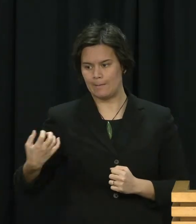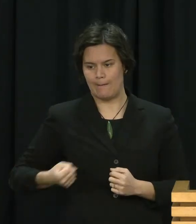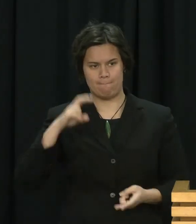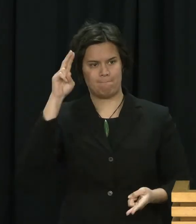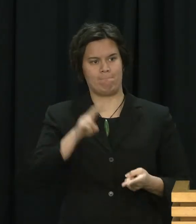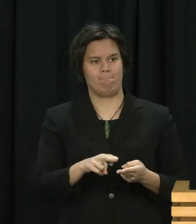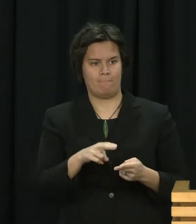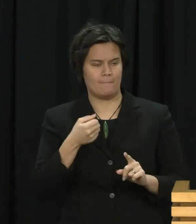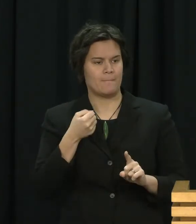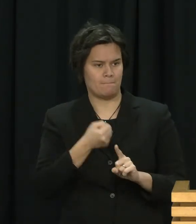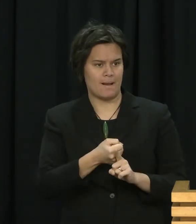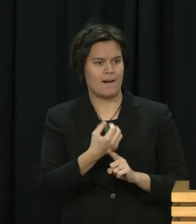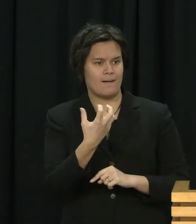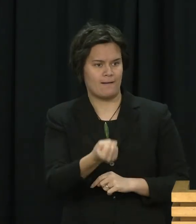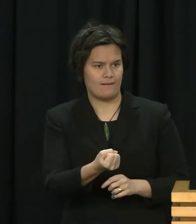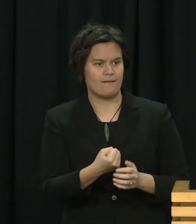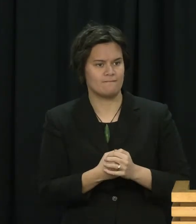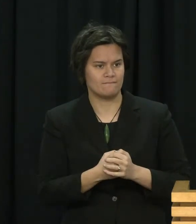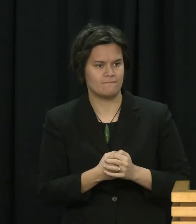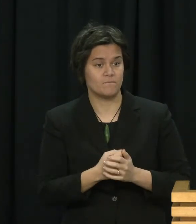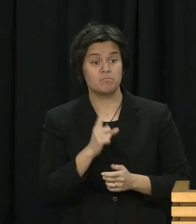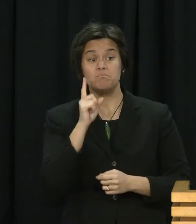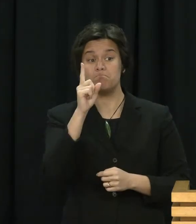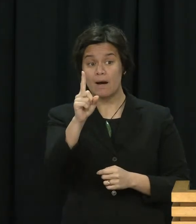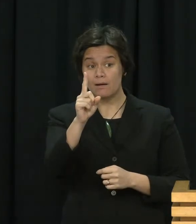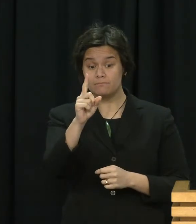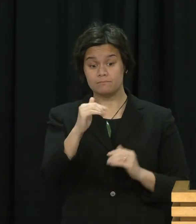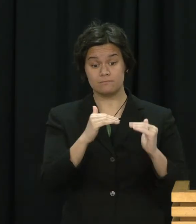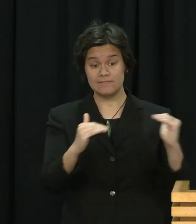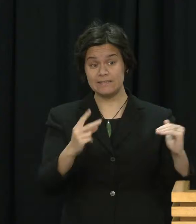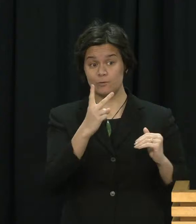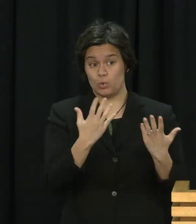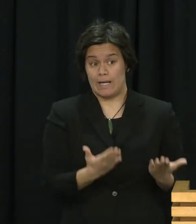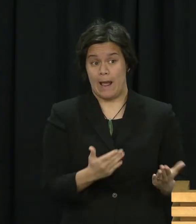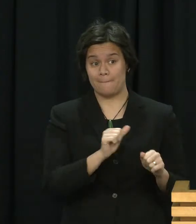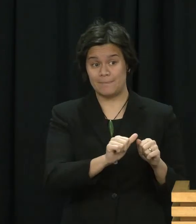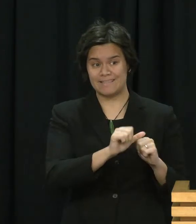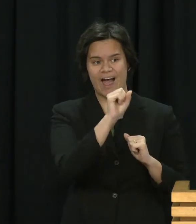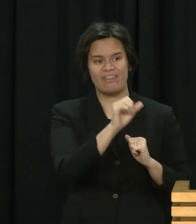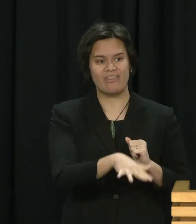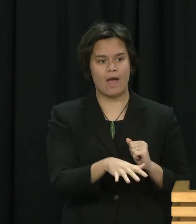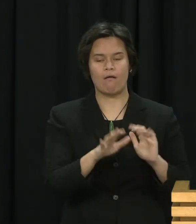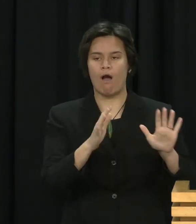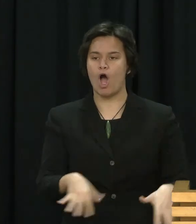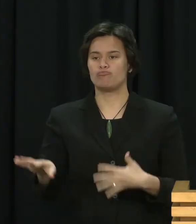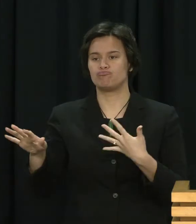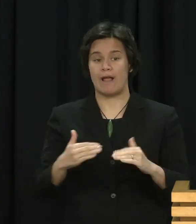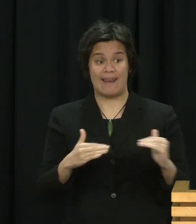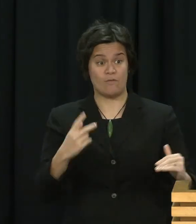places restrictions on businesses for example, and that impacts their turnover,